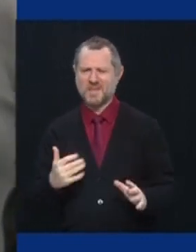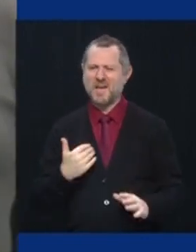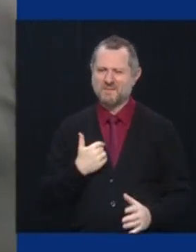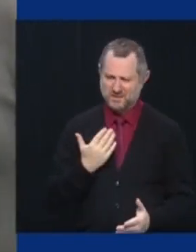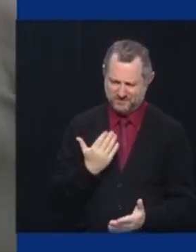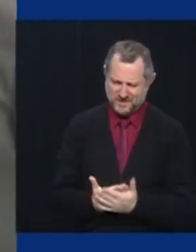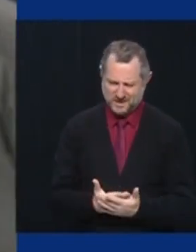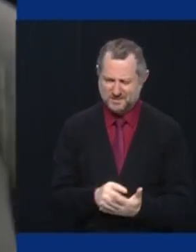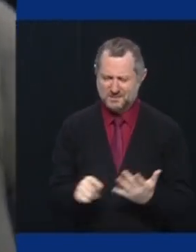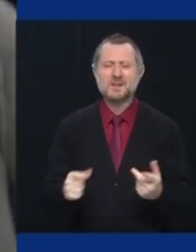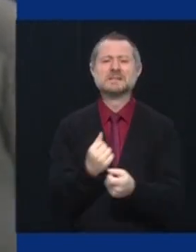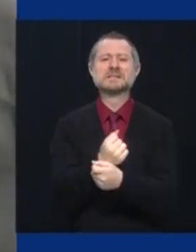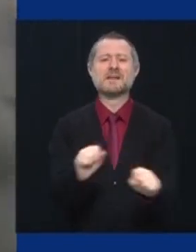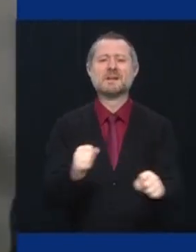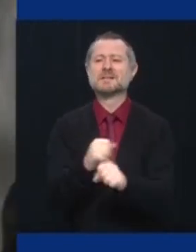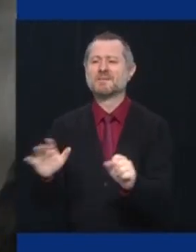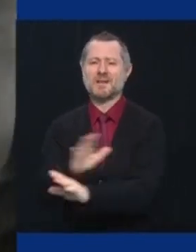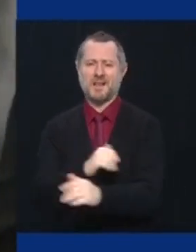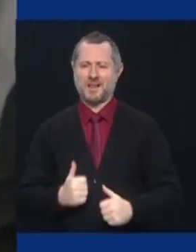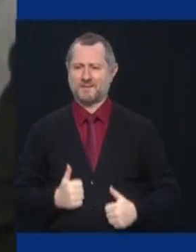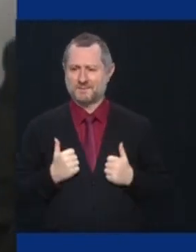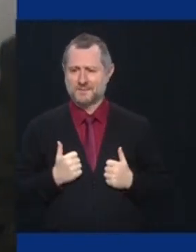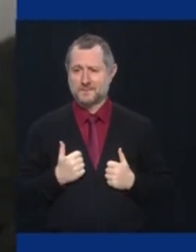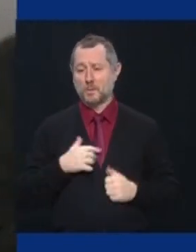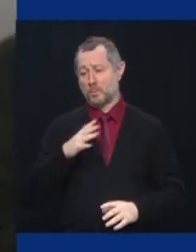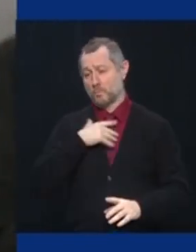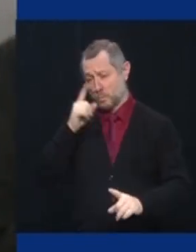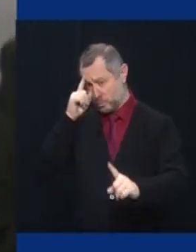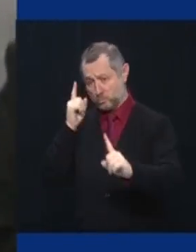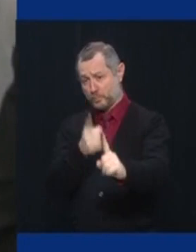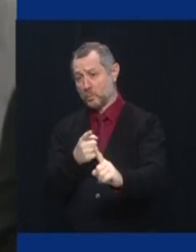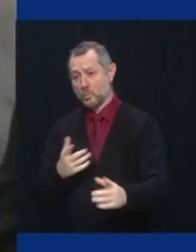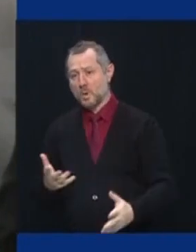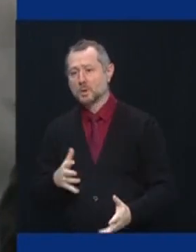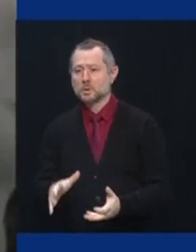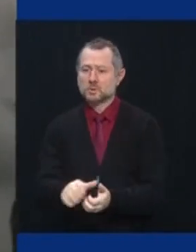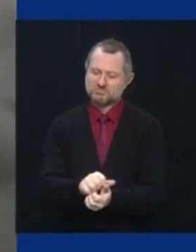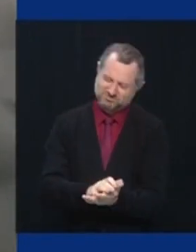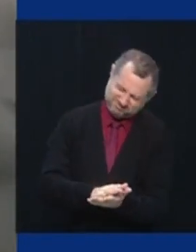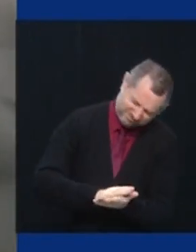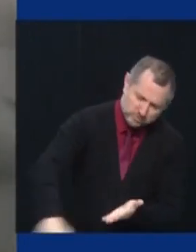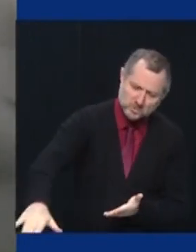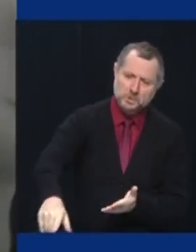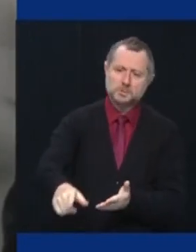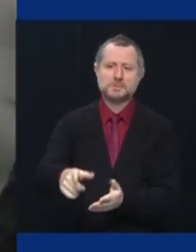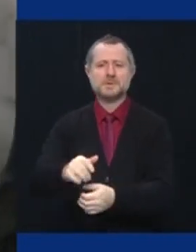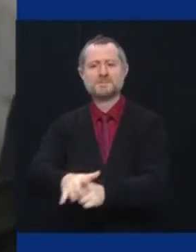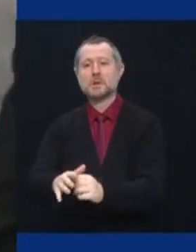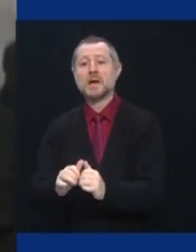VACCINE UNLESS THEY BELIEVED IT SAVED LIVES AND HAS PROOF THAT IT SAVES LIVES.